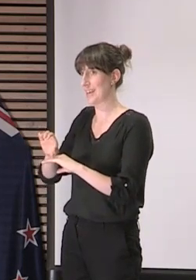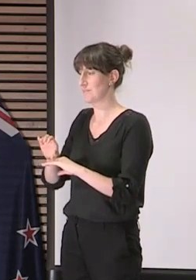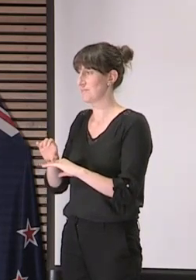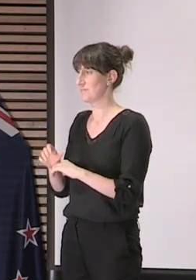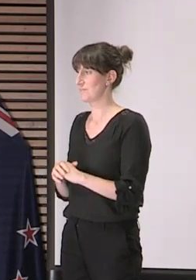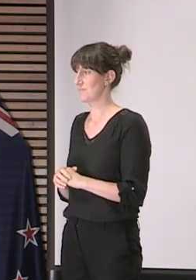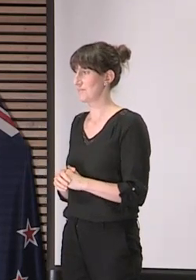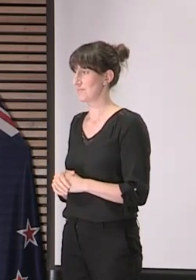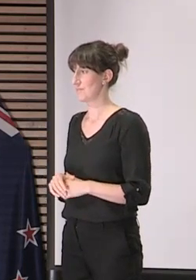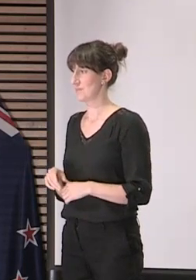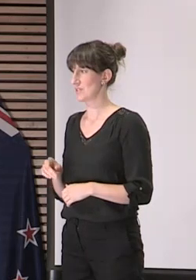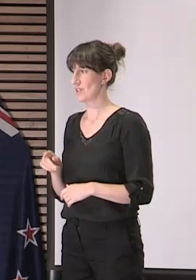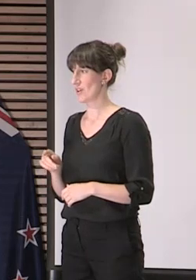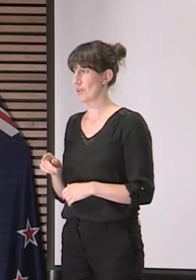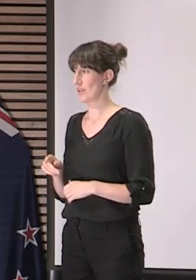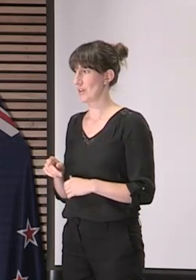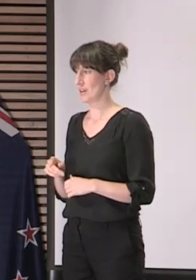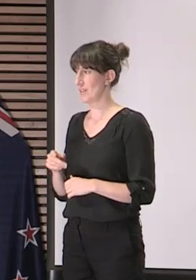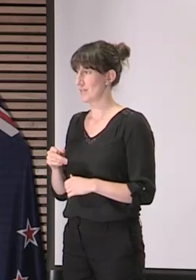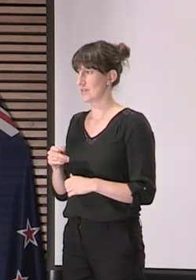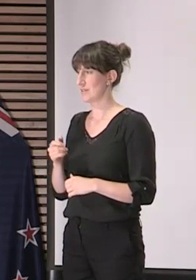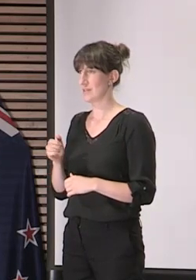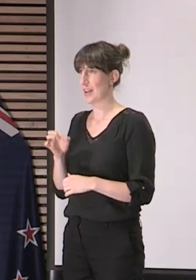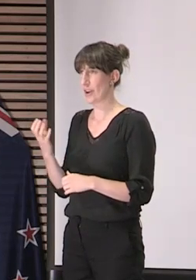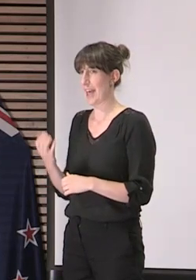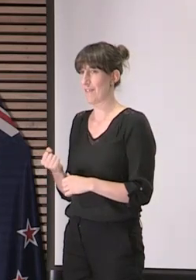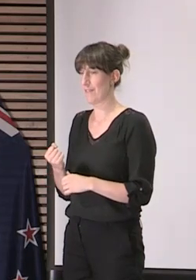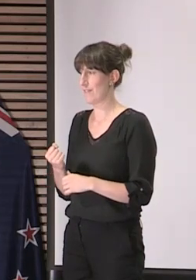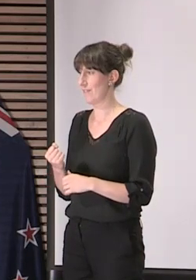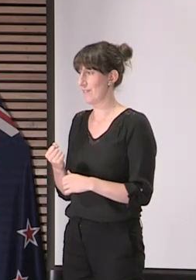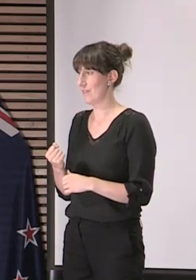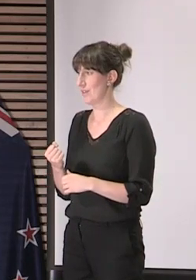many cases, particularly some of the smaller services, they